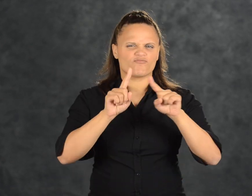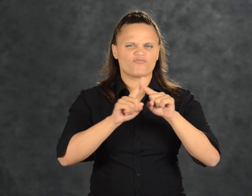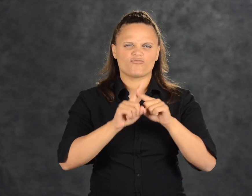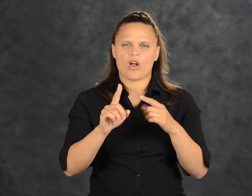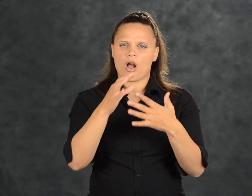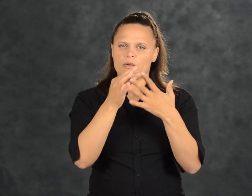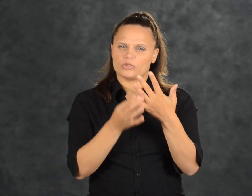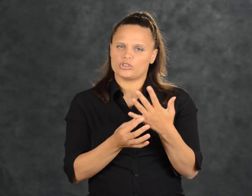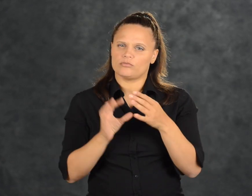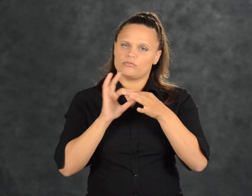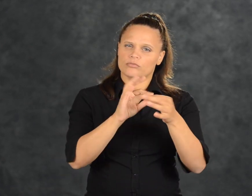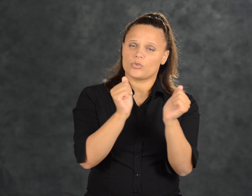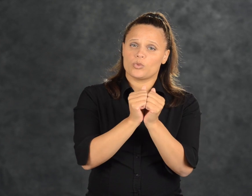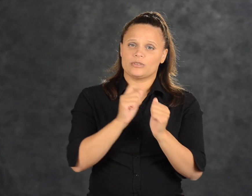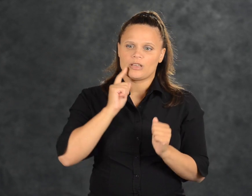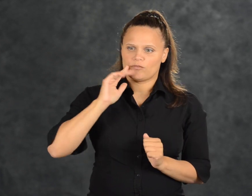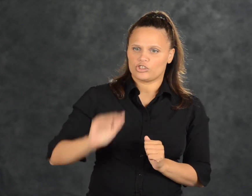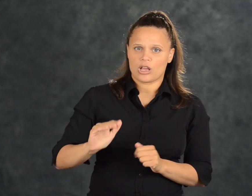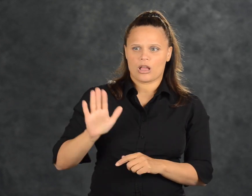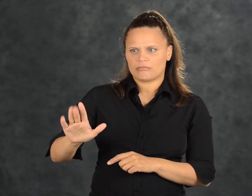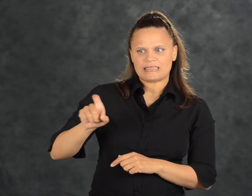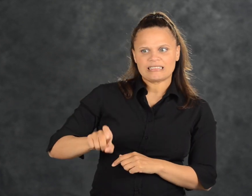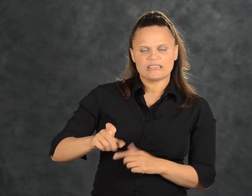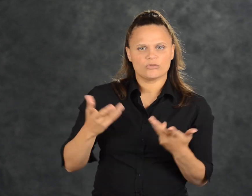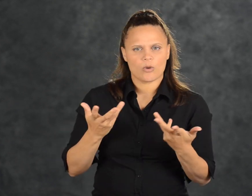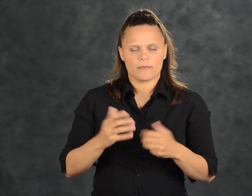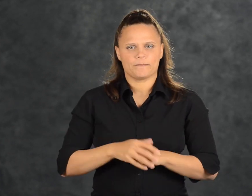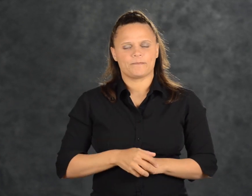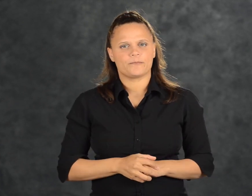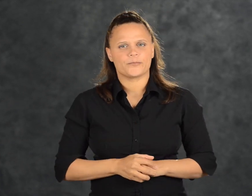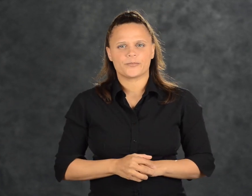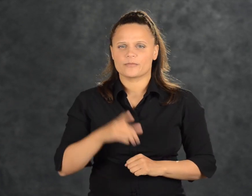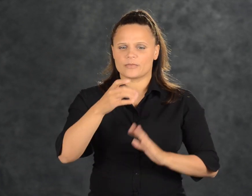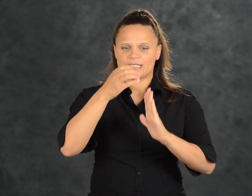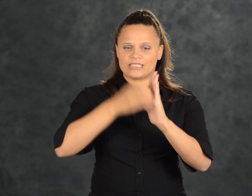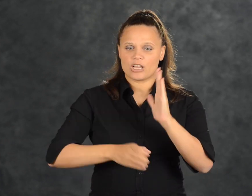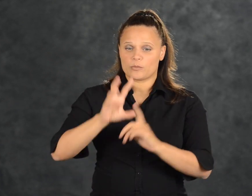Additional resources available for your Deaf or hard of hearing child include: